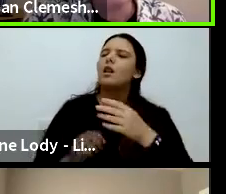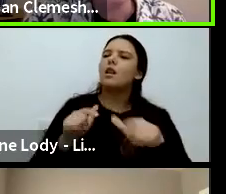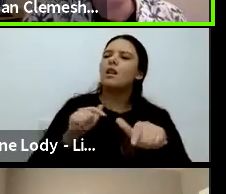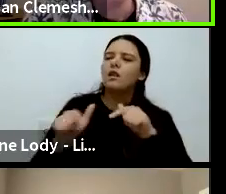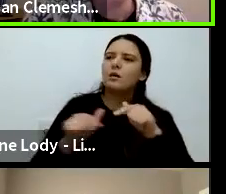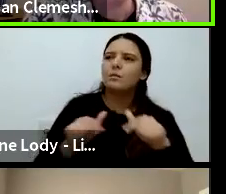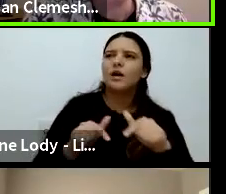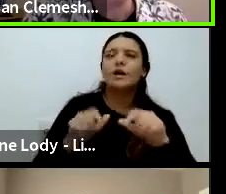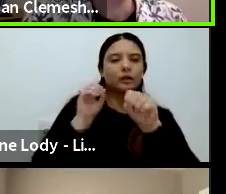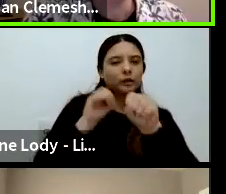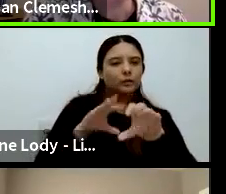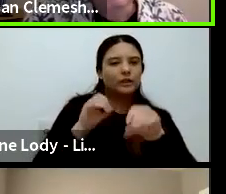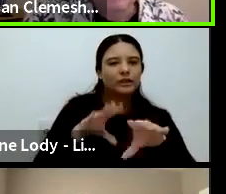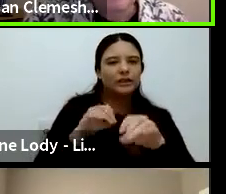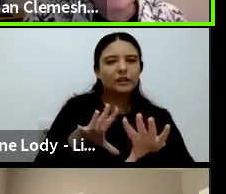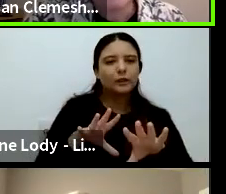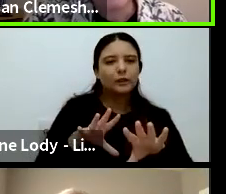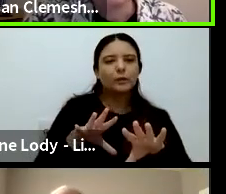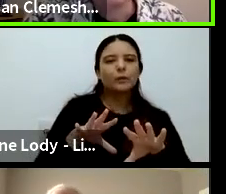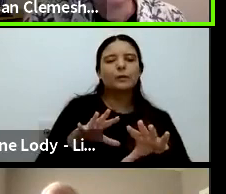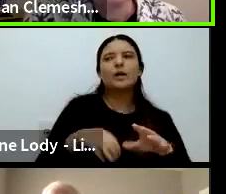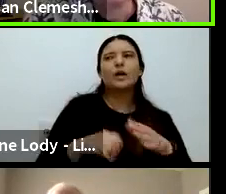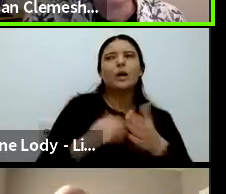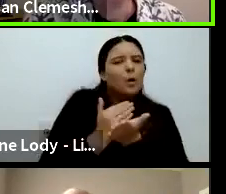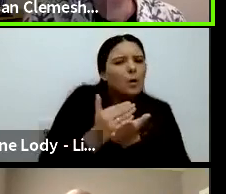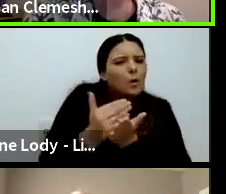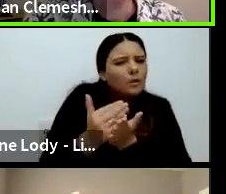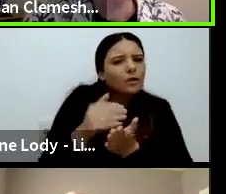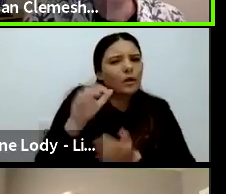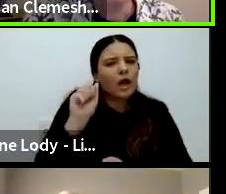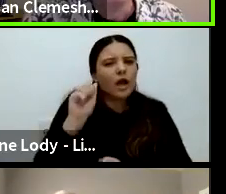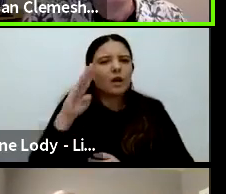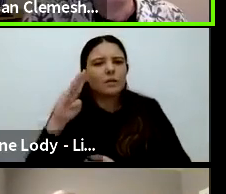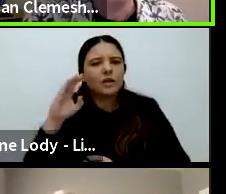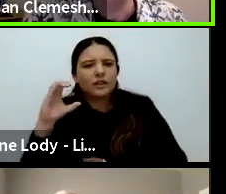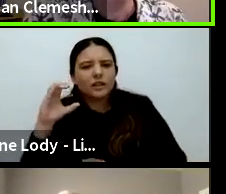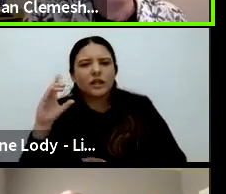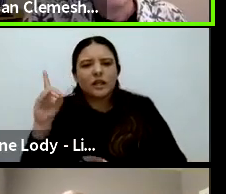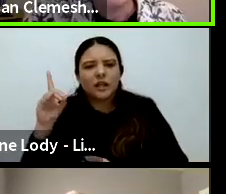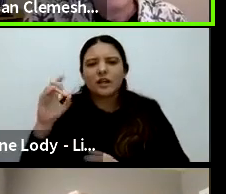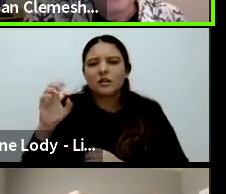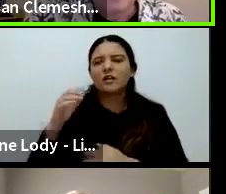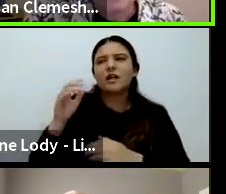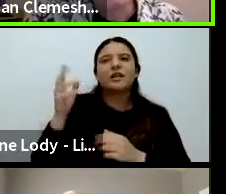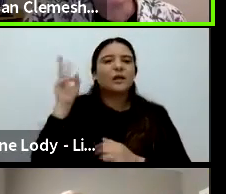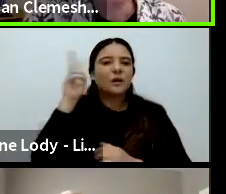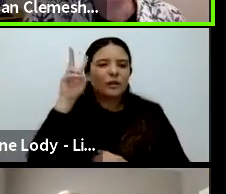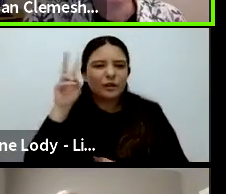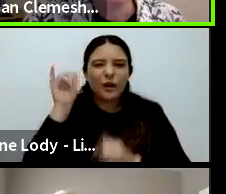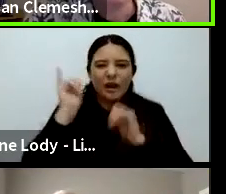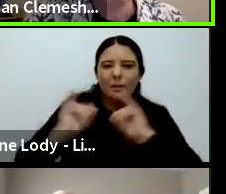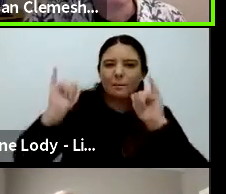with Building literacy with Building literacy skills through. storytelling and storytelling and through.